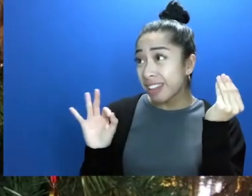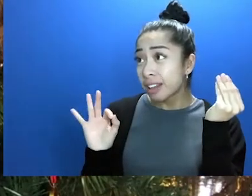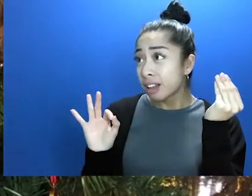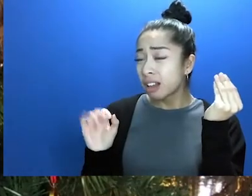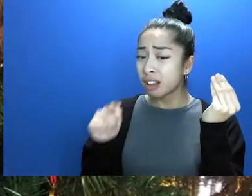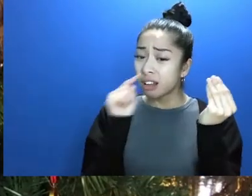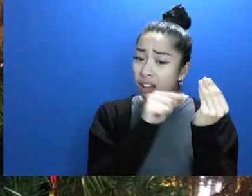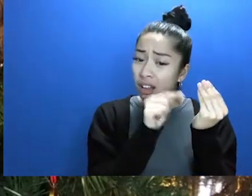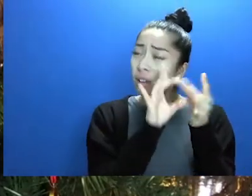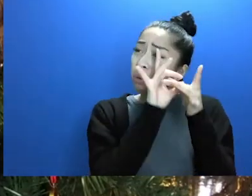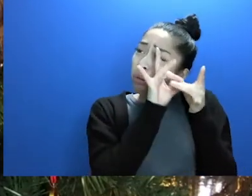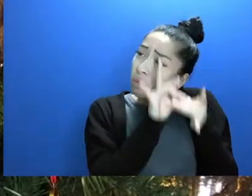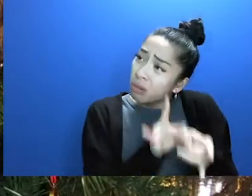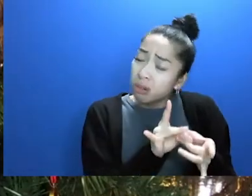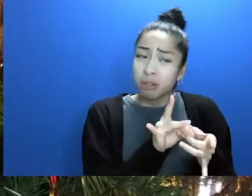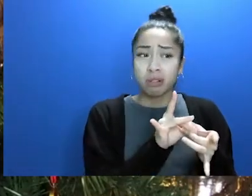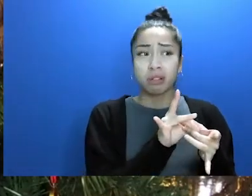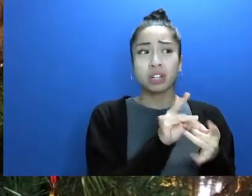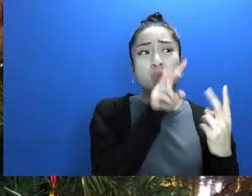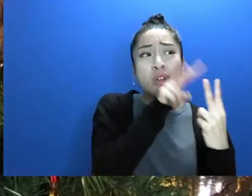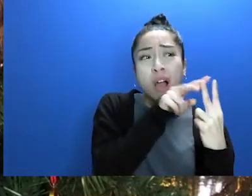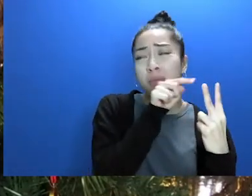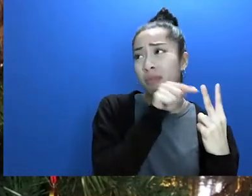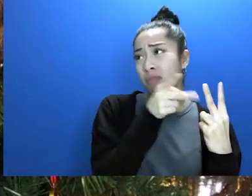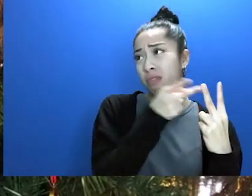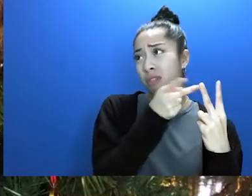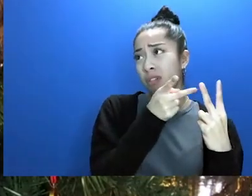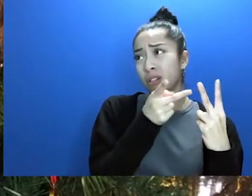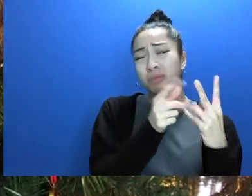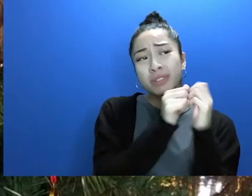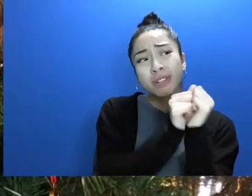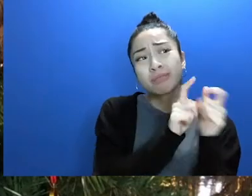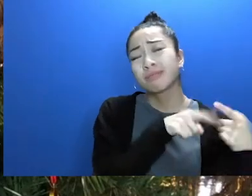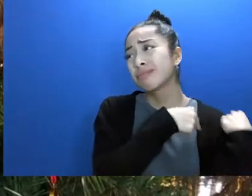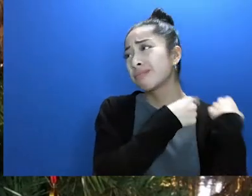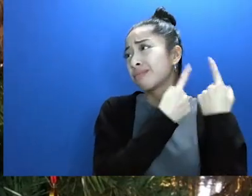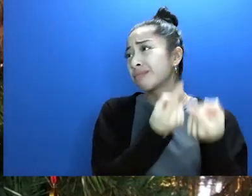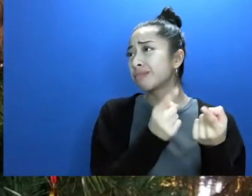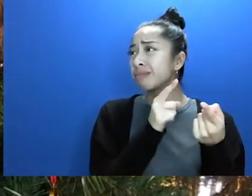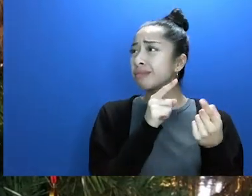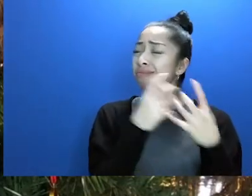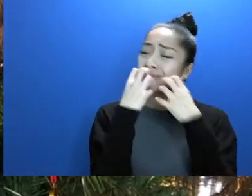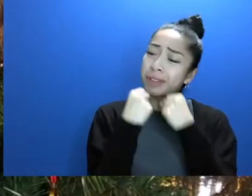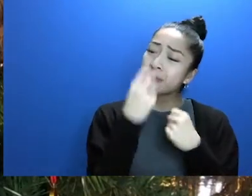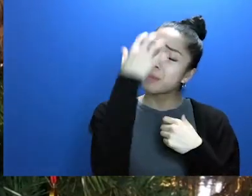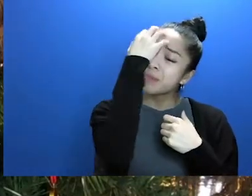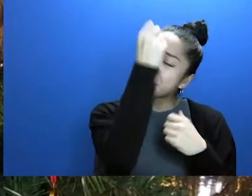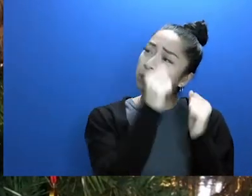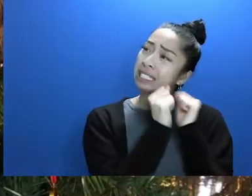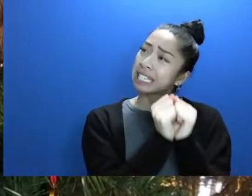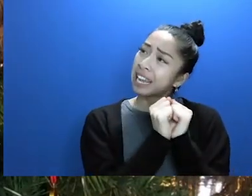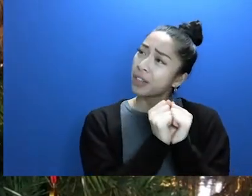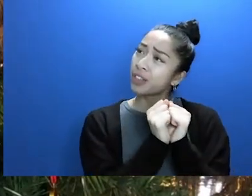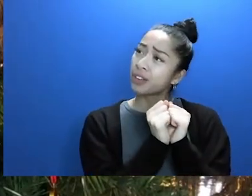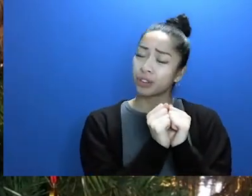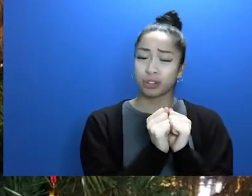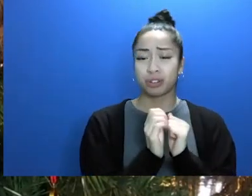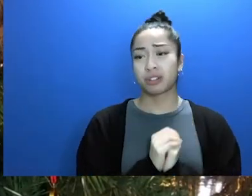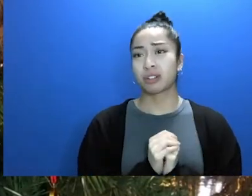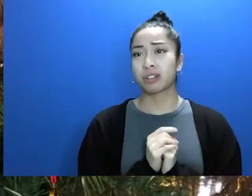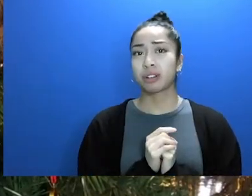people in love tearing memories apart the thief startled and then let out a frightening growl